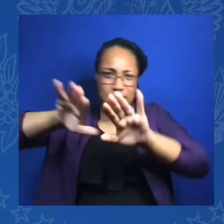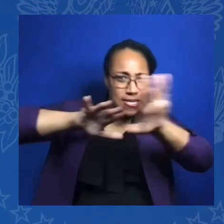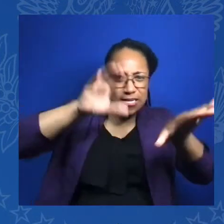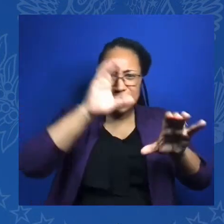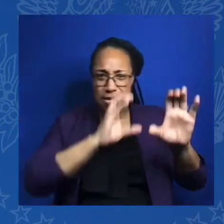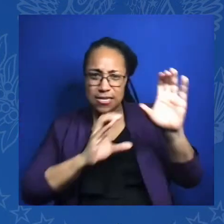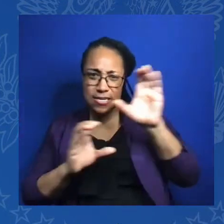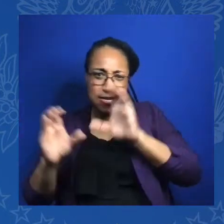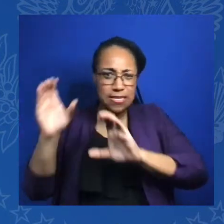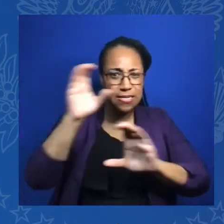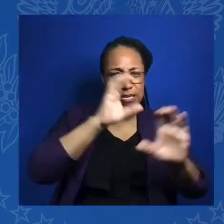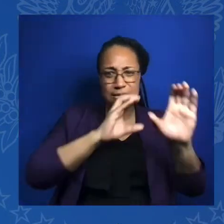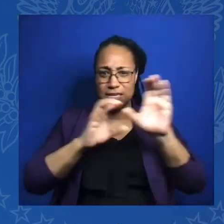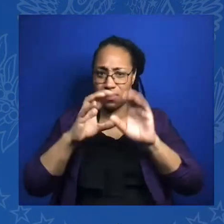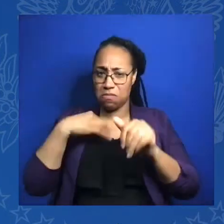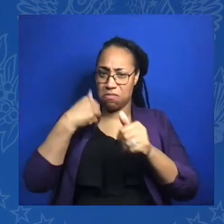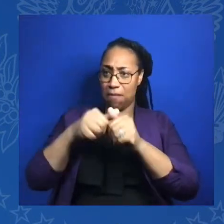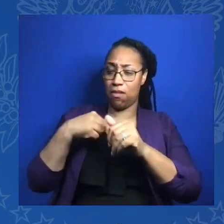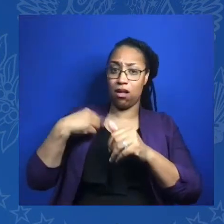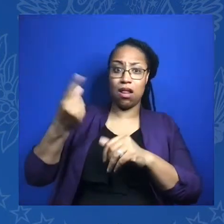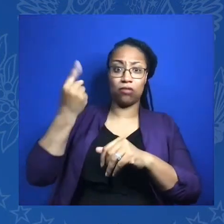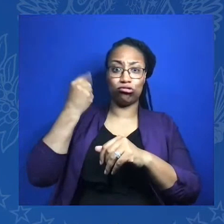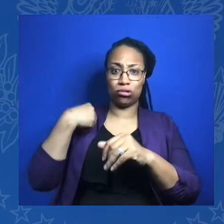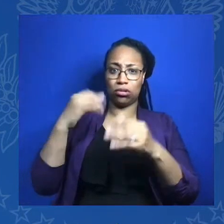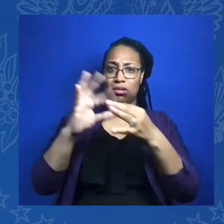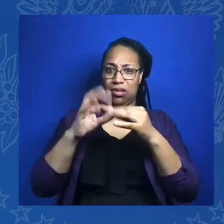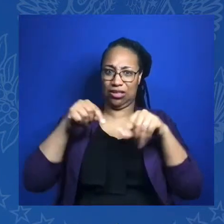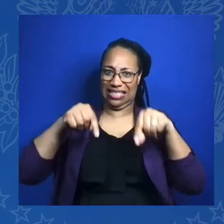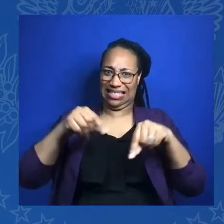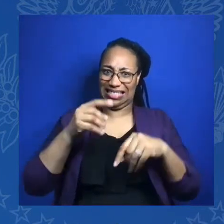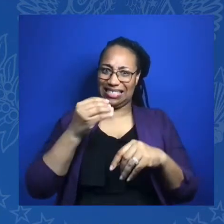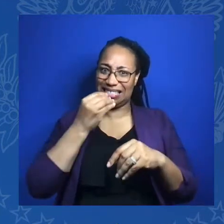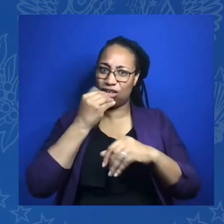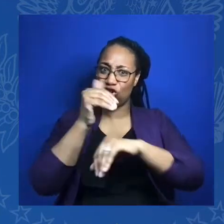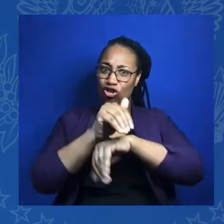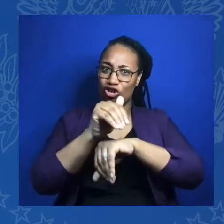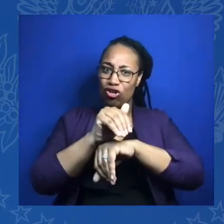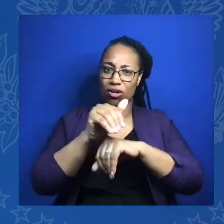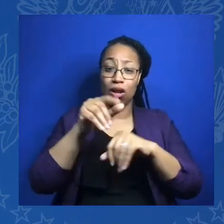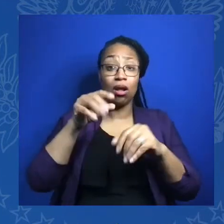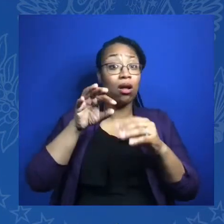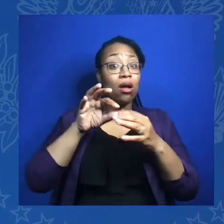a poison is running through our democracy and parts of the extreme press.